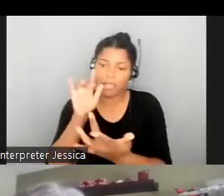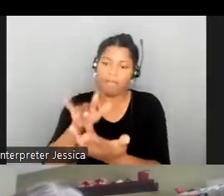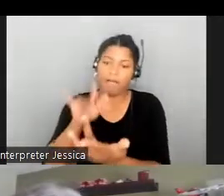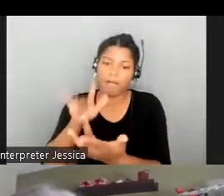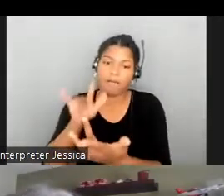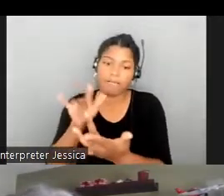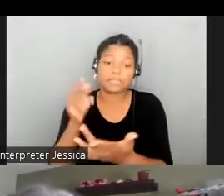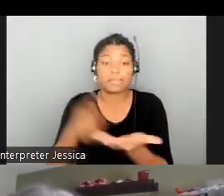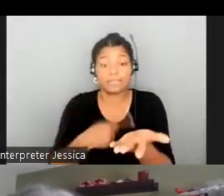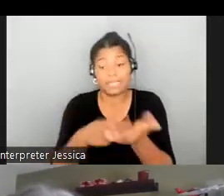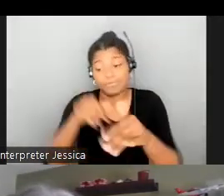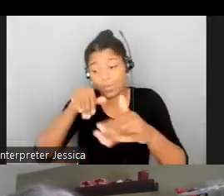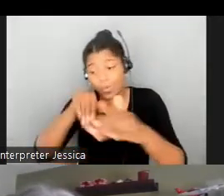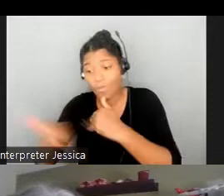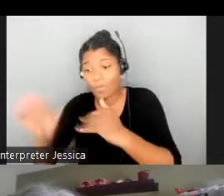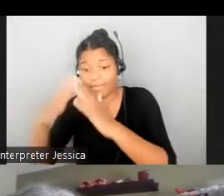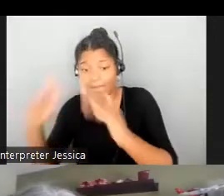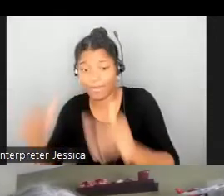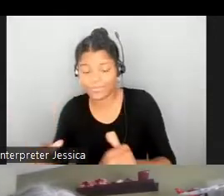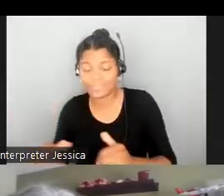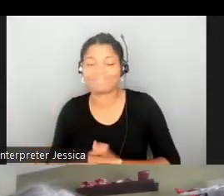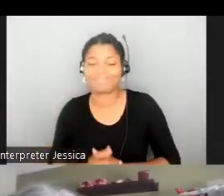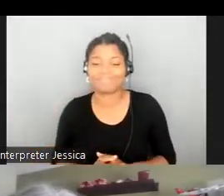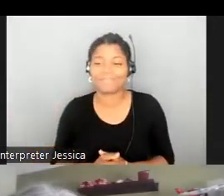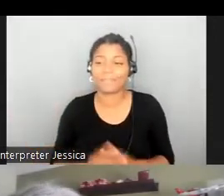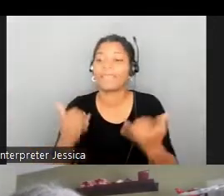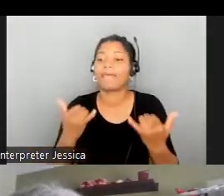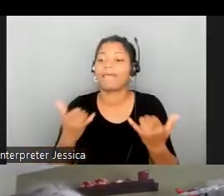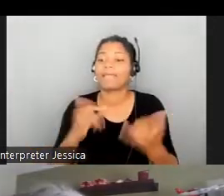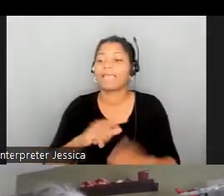I would like to turn this over to Kathy Vondrum.